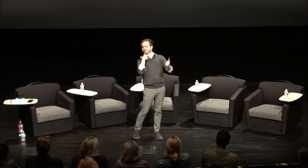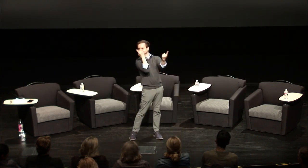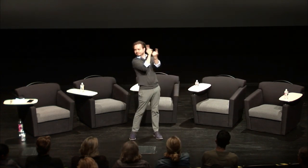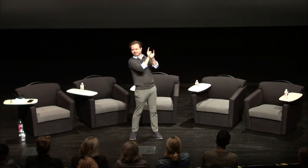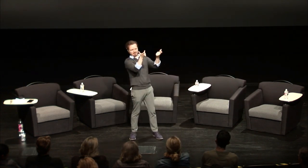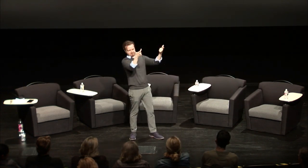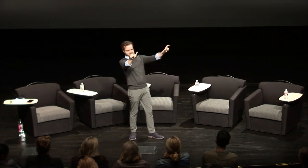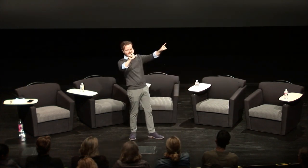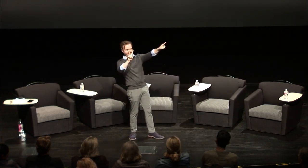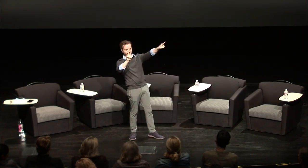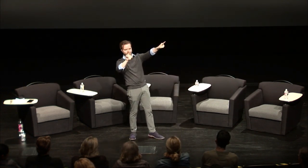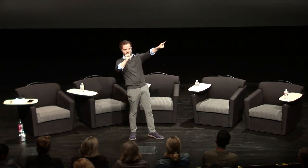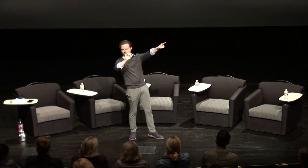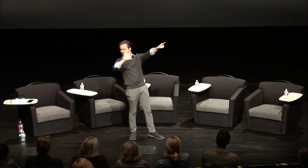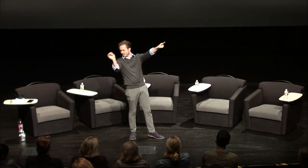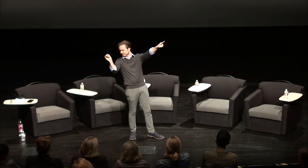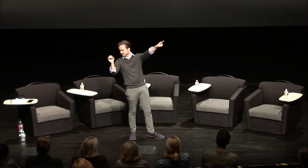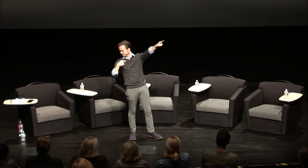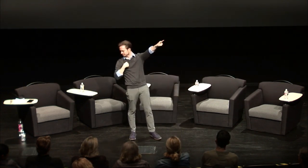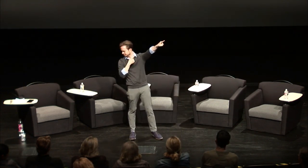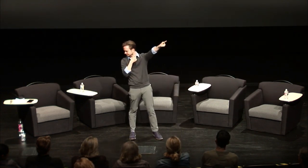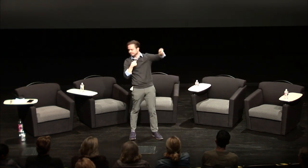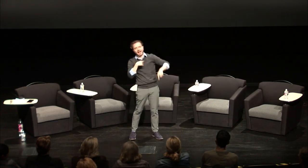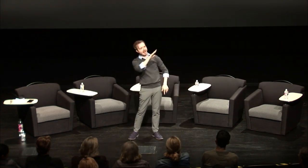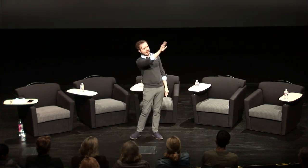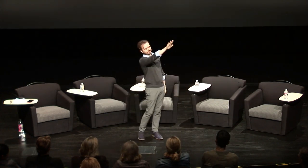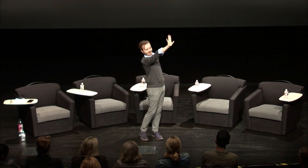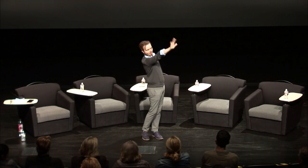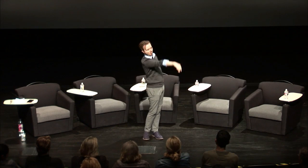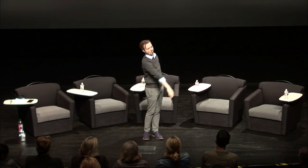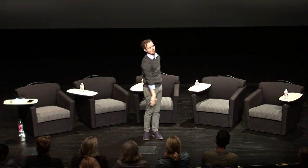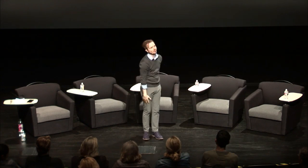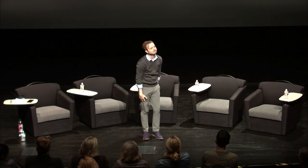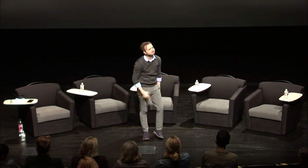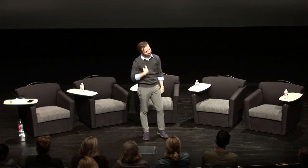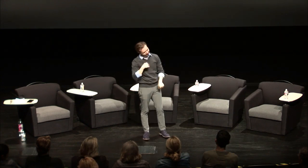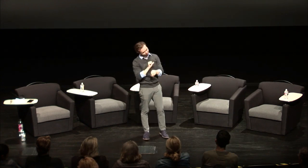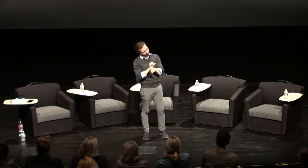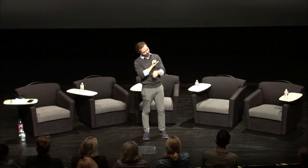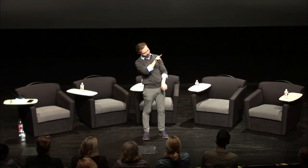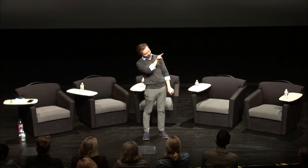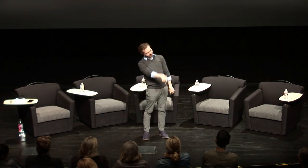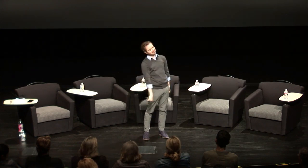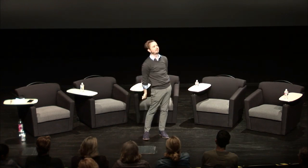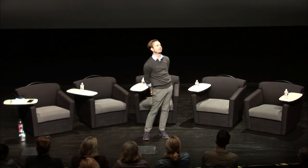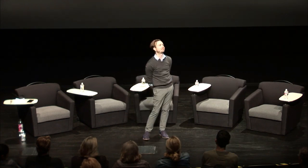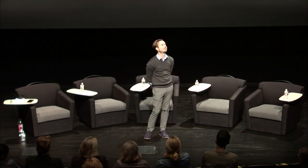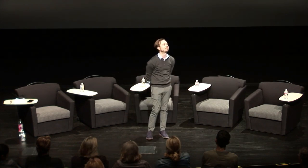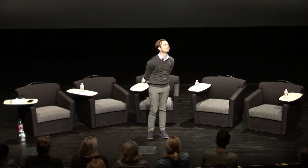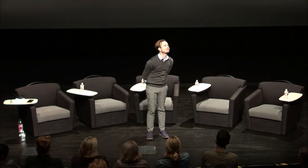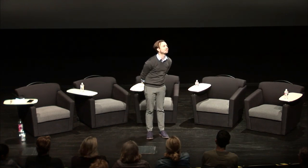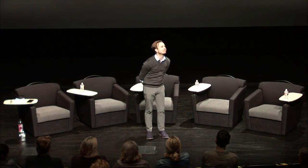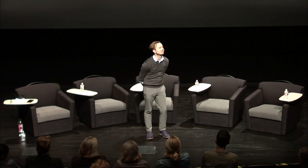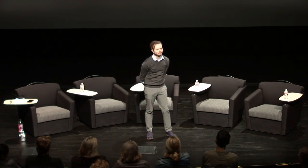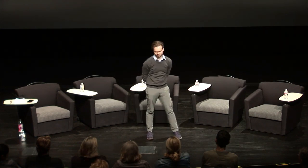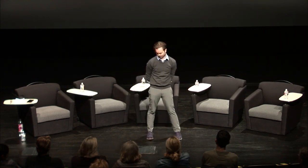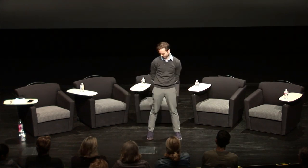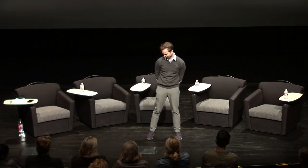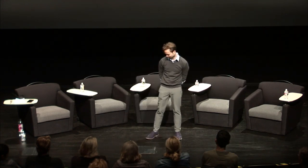get him back so I went to the largest video relay company in town and I said hello good afternoon I would like a job